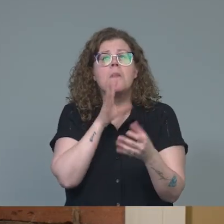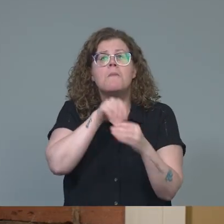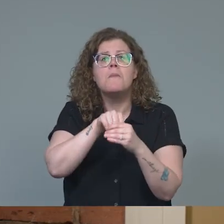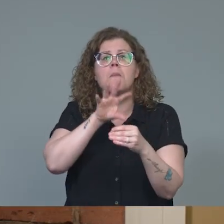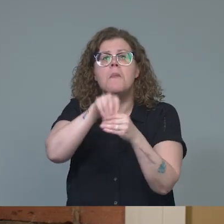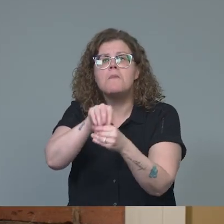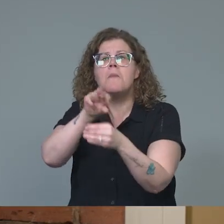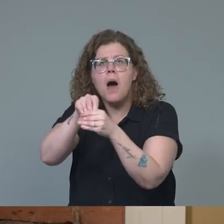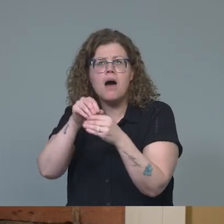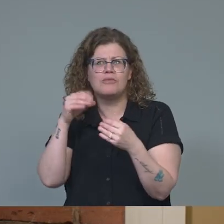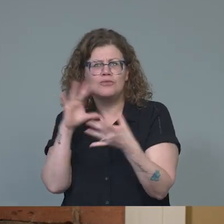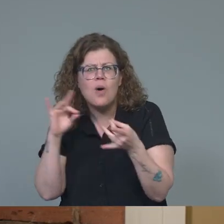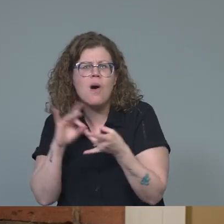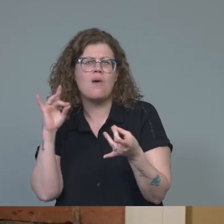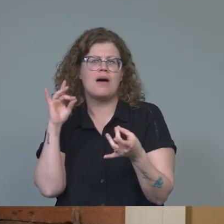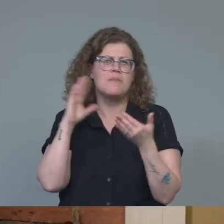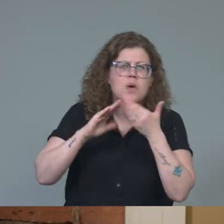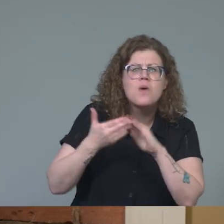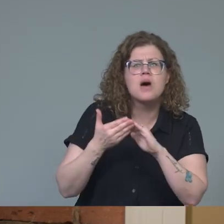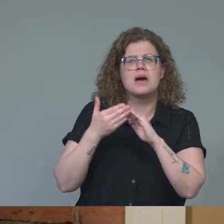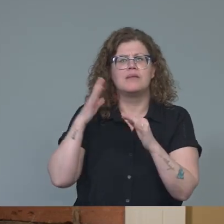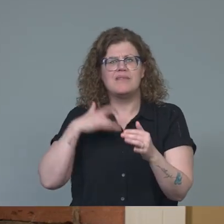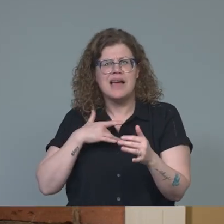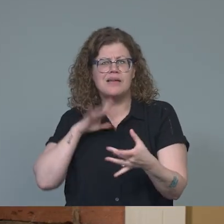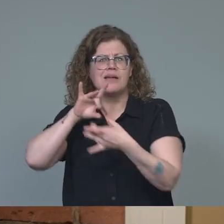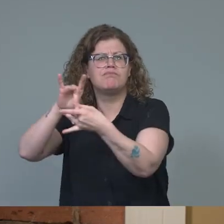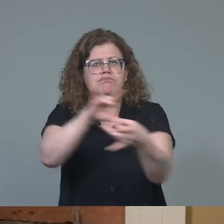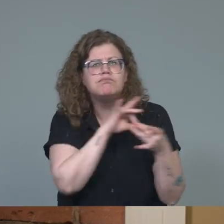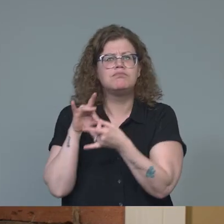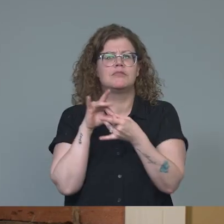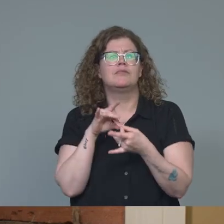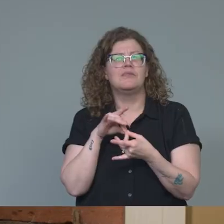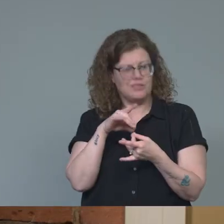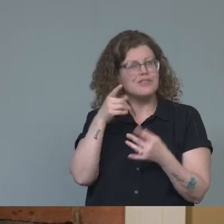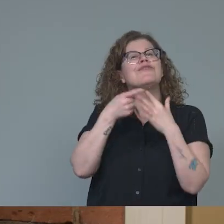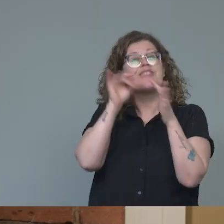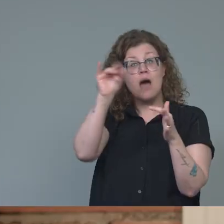taking their ideas from them. You're working with them to create a product together.